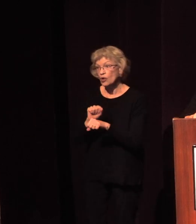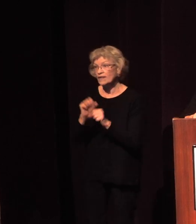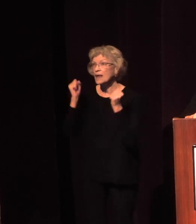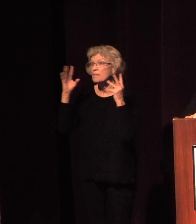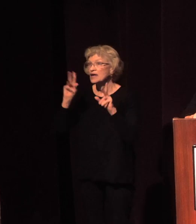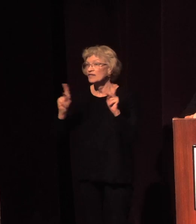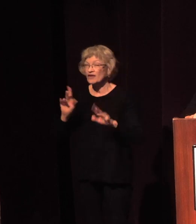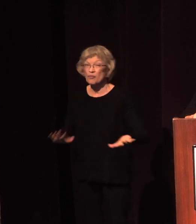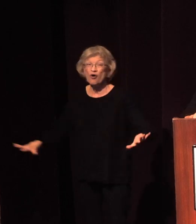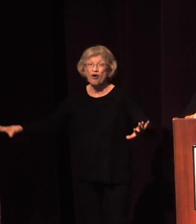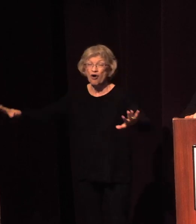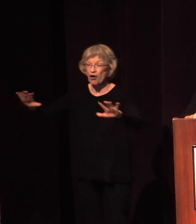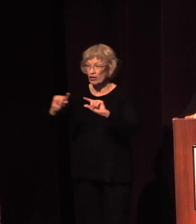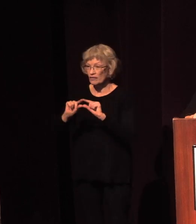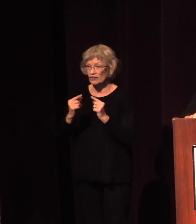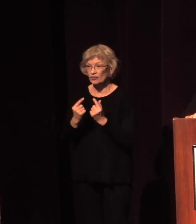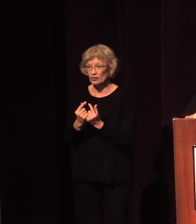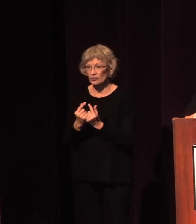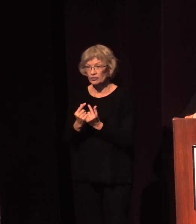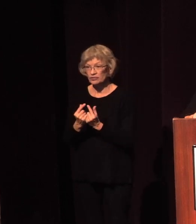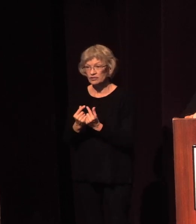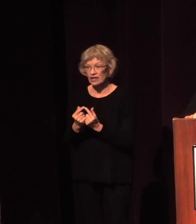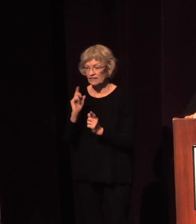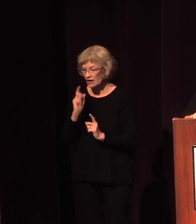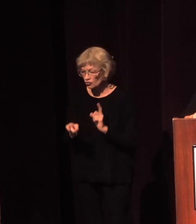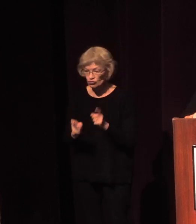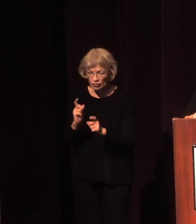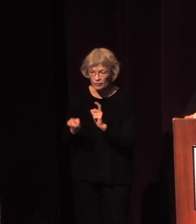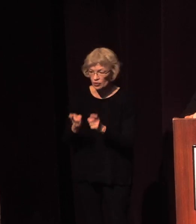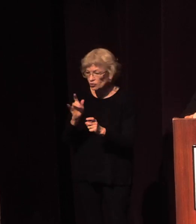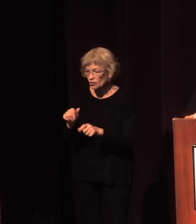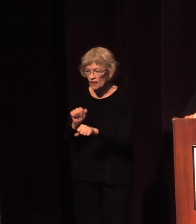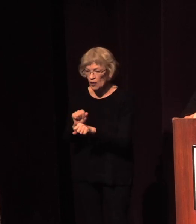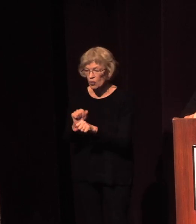think most of this work has been centered, and work that many people from